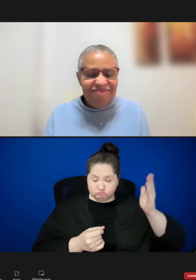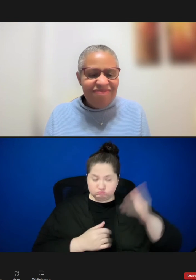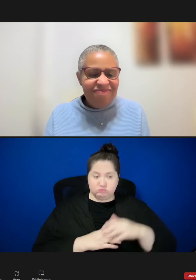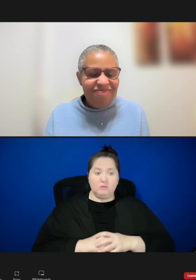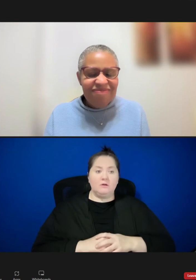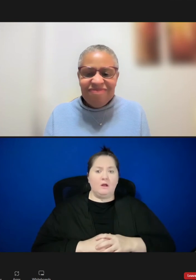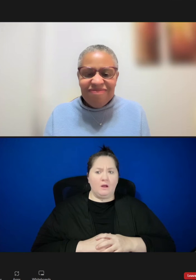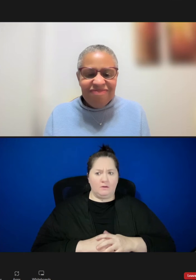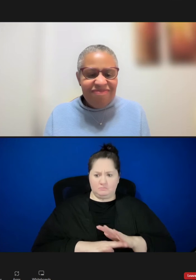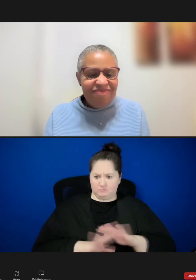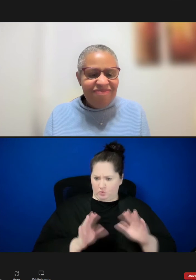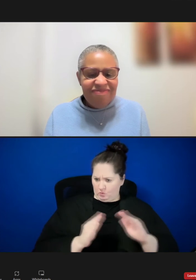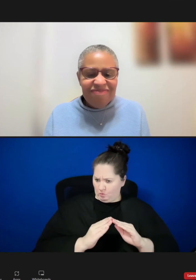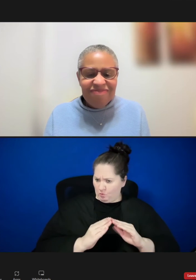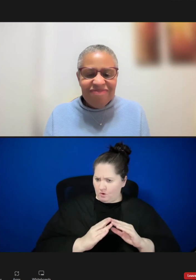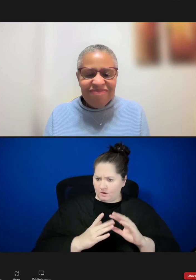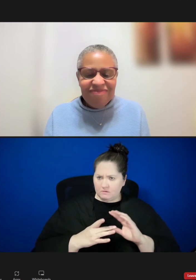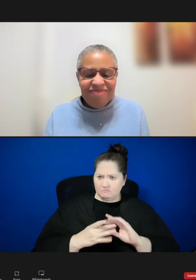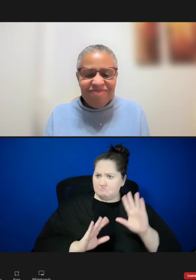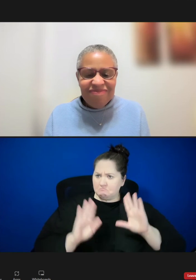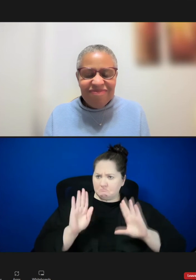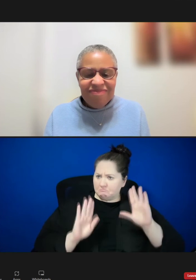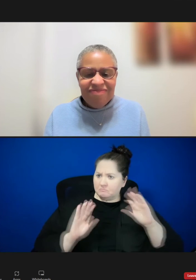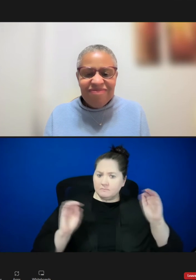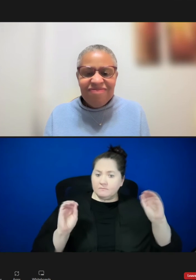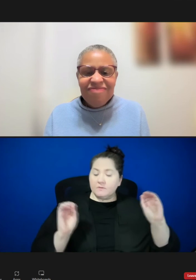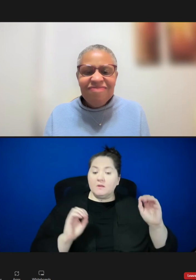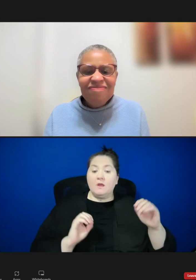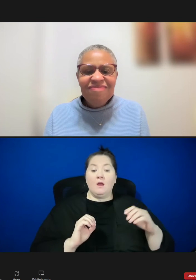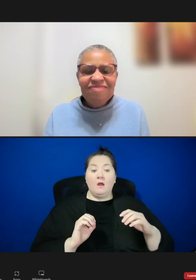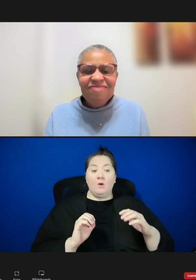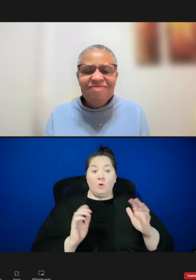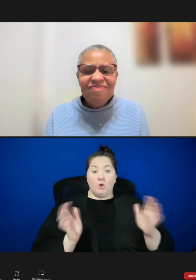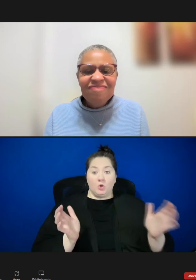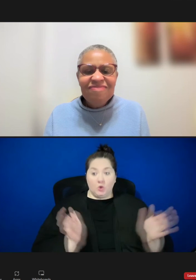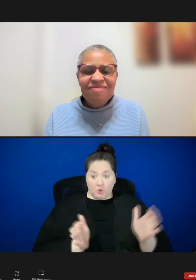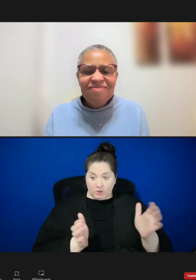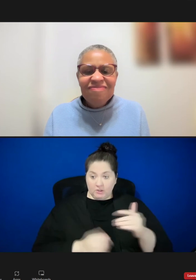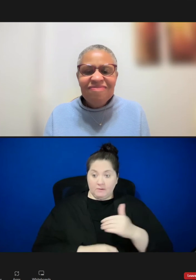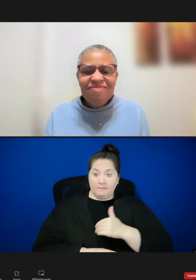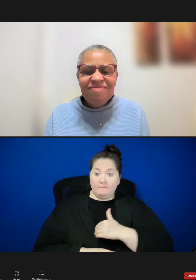see any other hands raised. I will encourage the members of our committee,